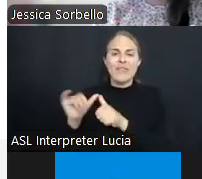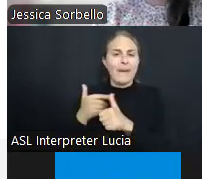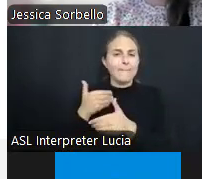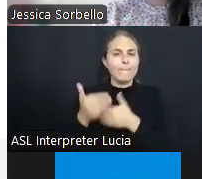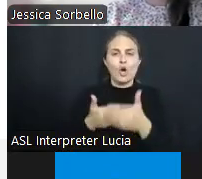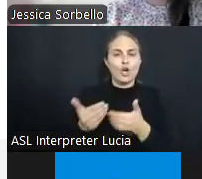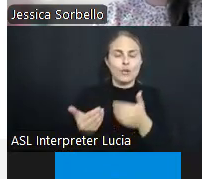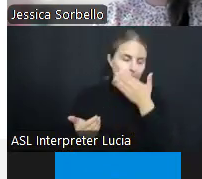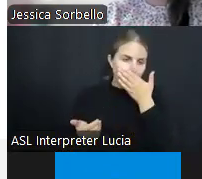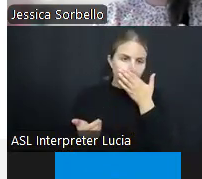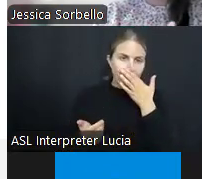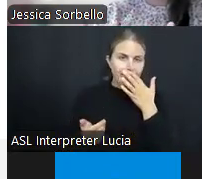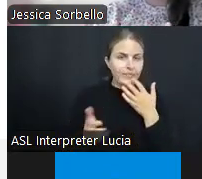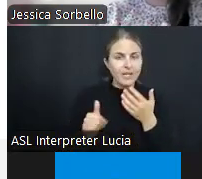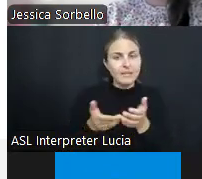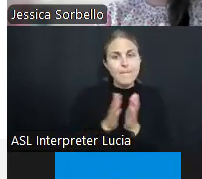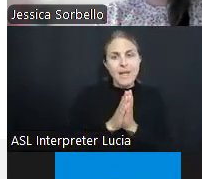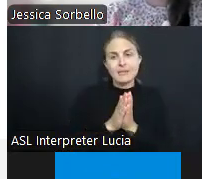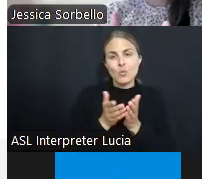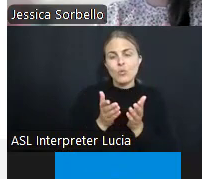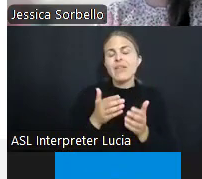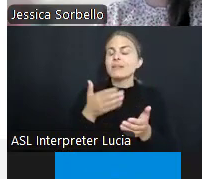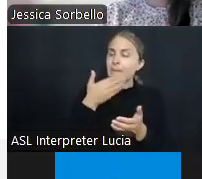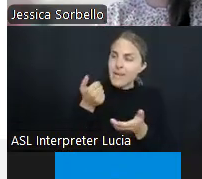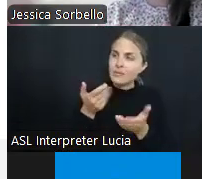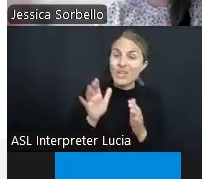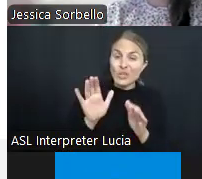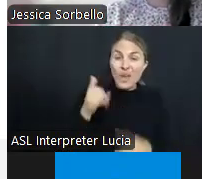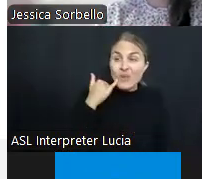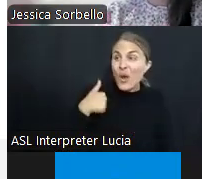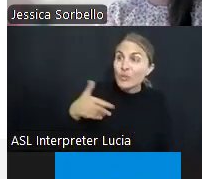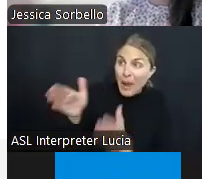asking for overdose prevention supplies is a barrier within